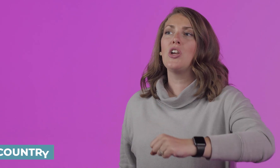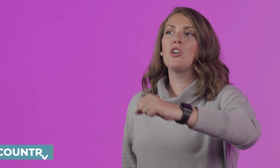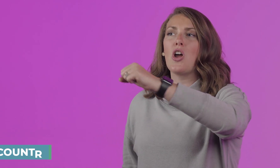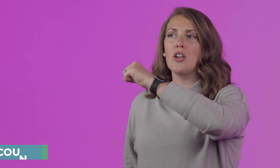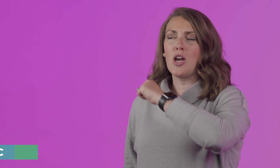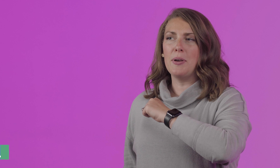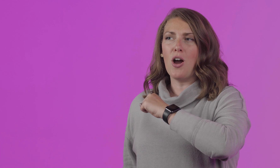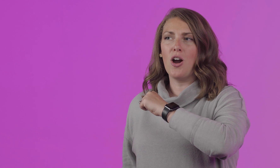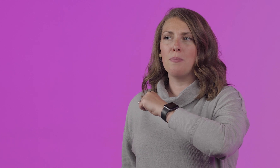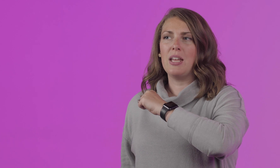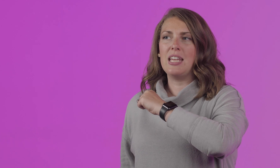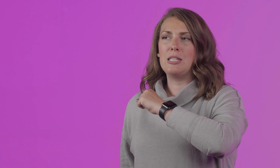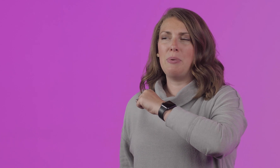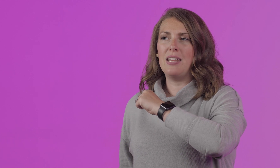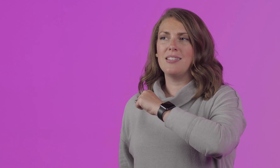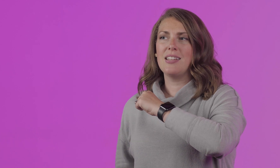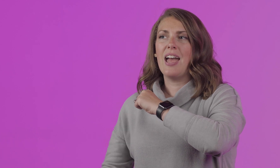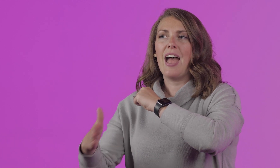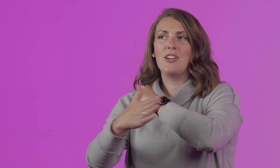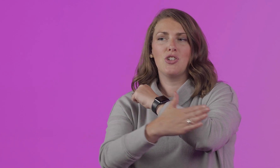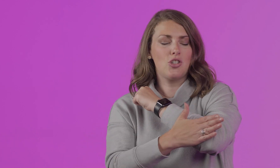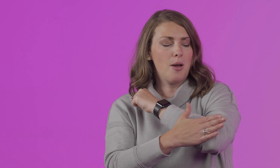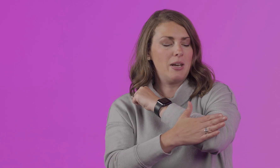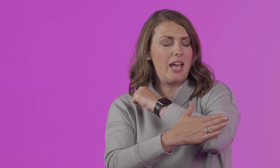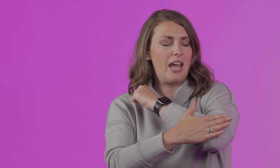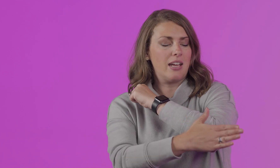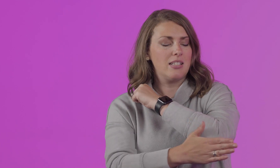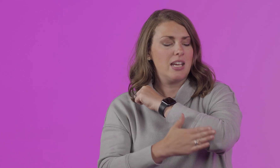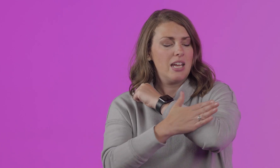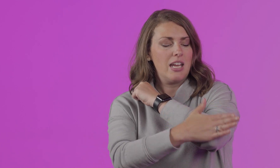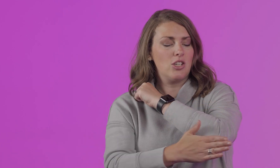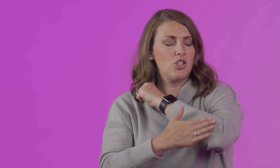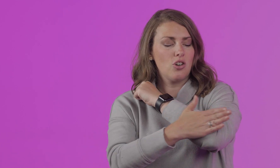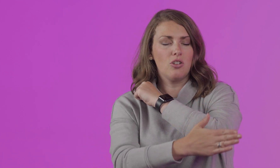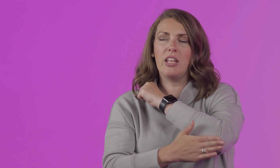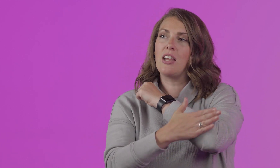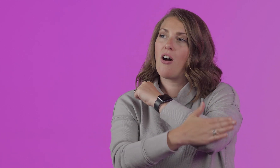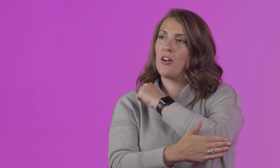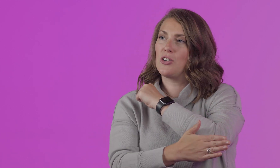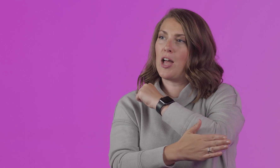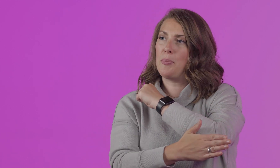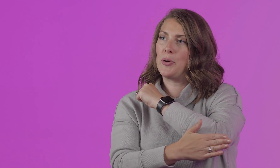Your non-dominant arm is bent, as your dominant hand is circling on your elbow.